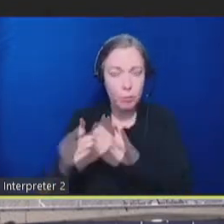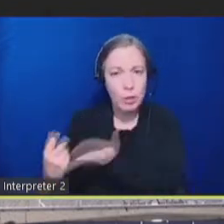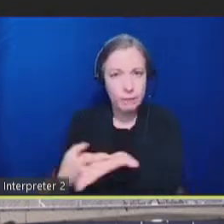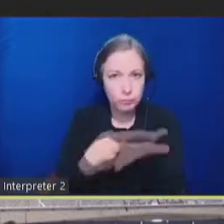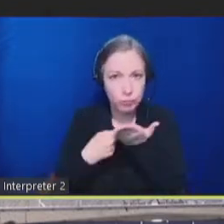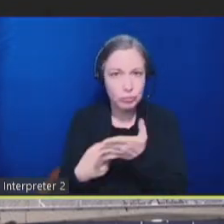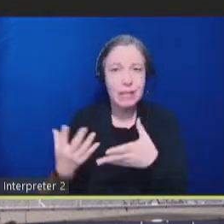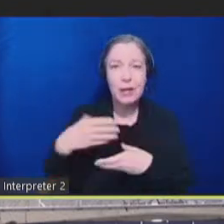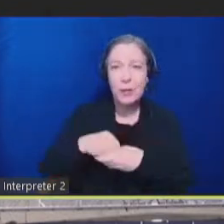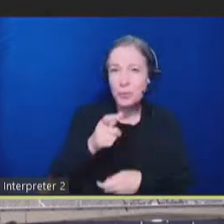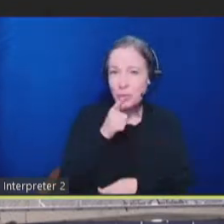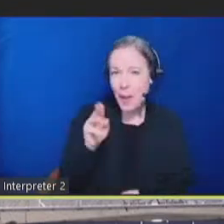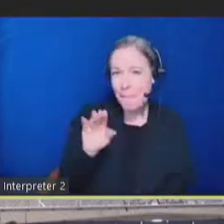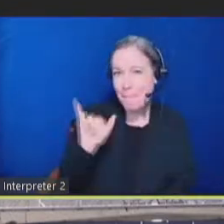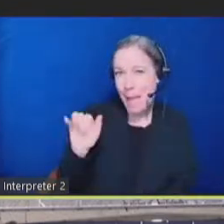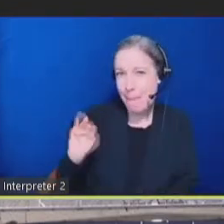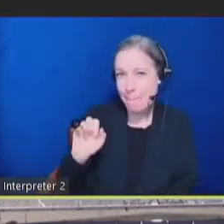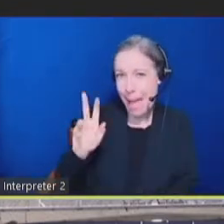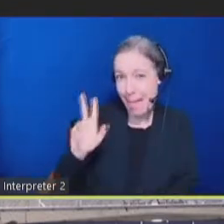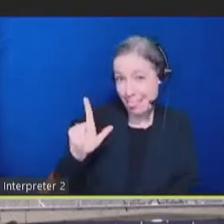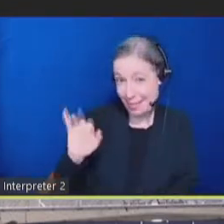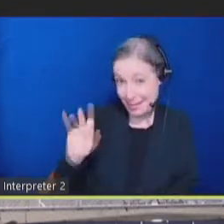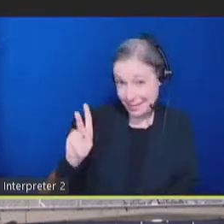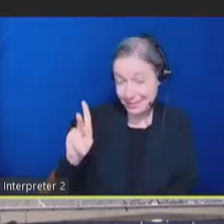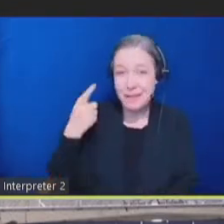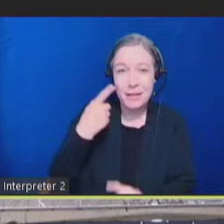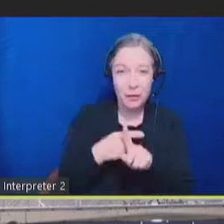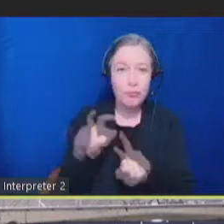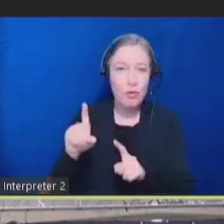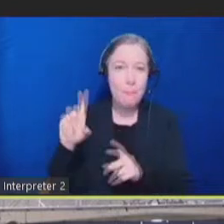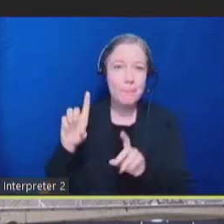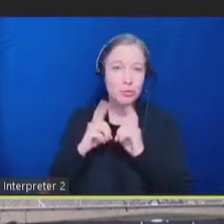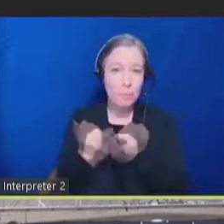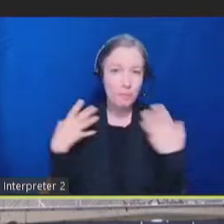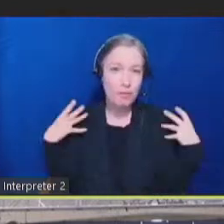Health and Human Services, Rachel Casey from the CDC Foundation,